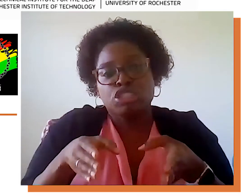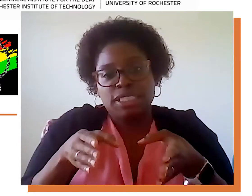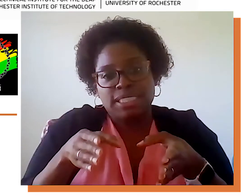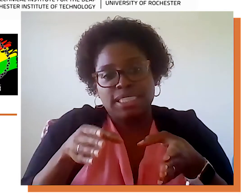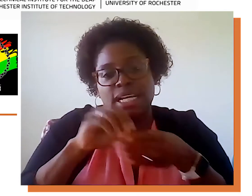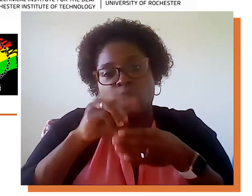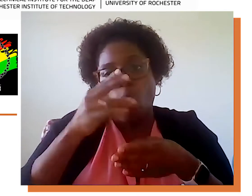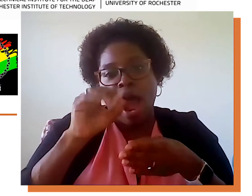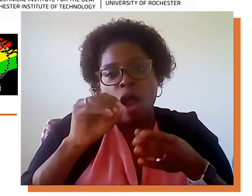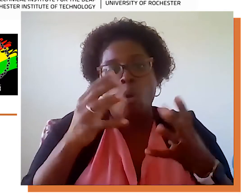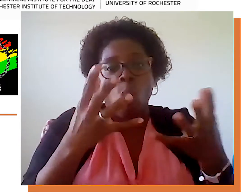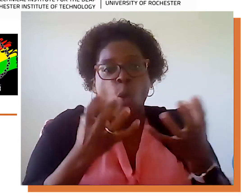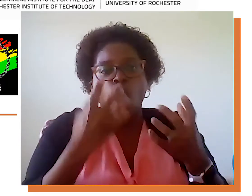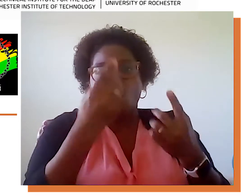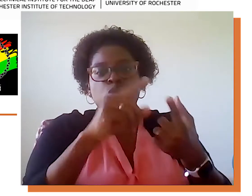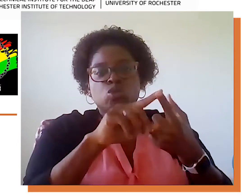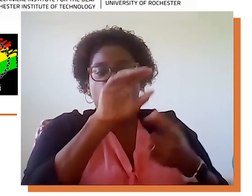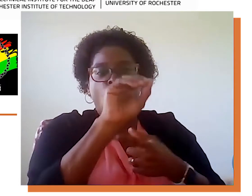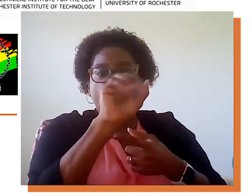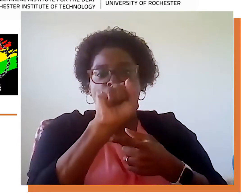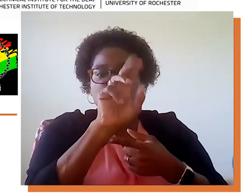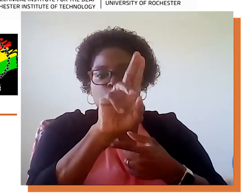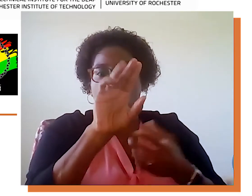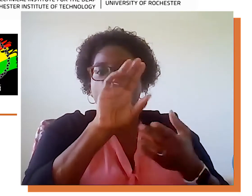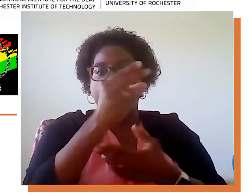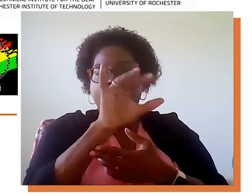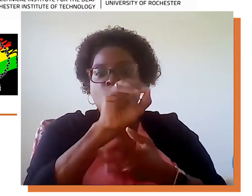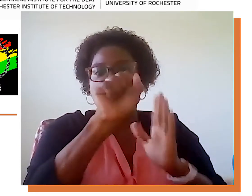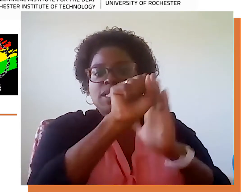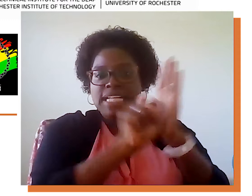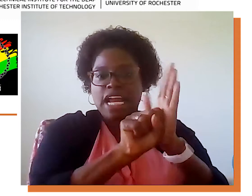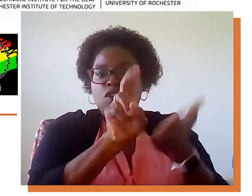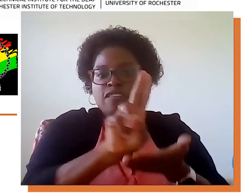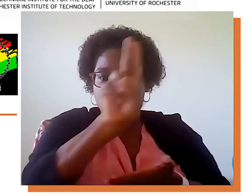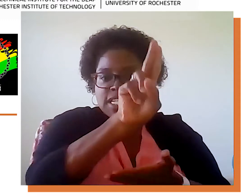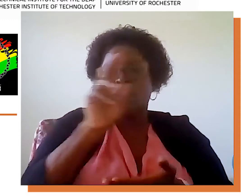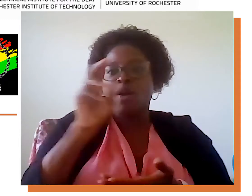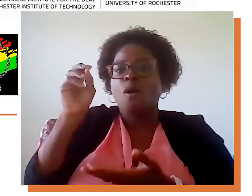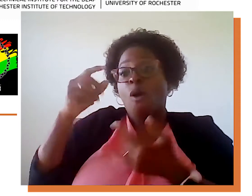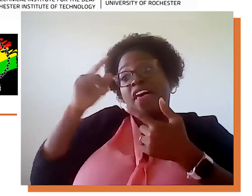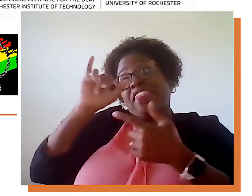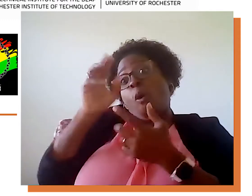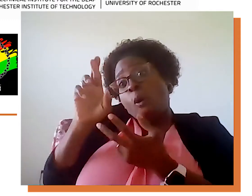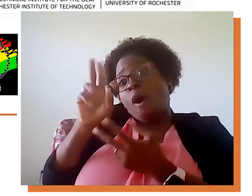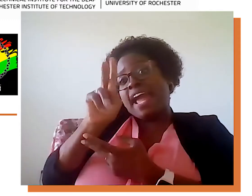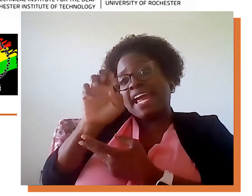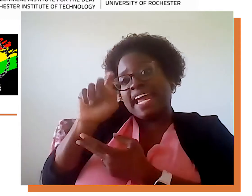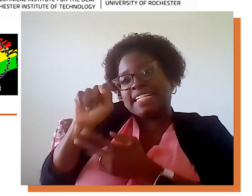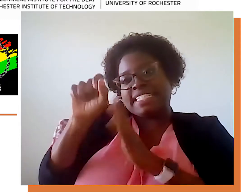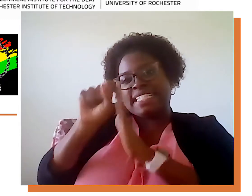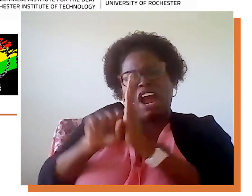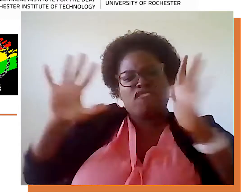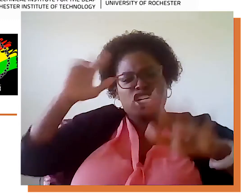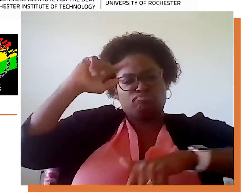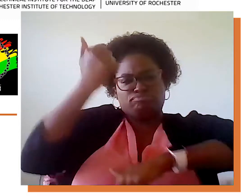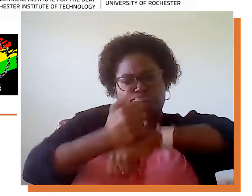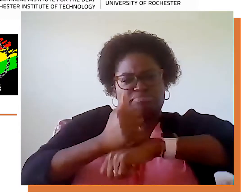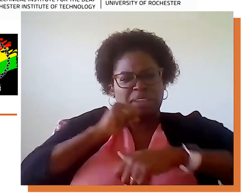I was a through-and-through Ohioan. I wanted to go to O.S.U., Ohio State University, or Kent State.